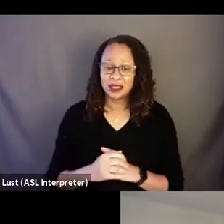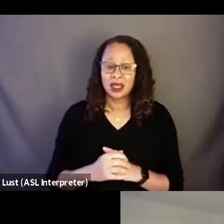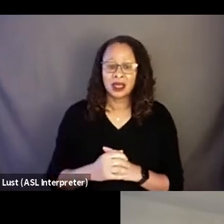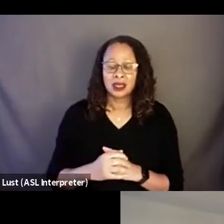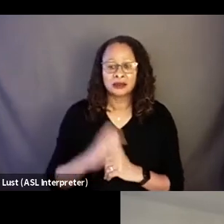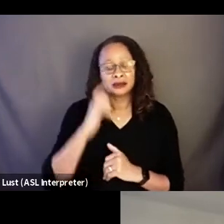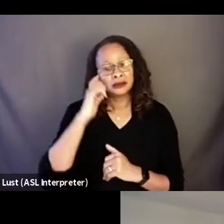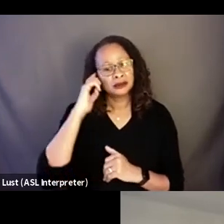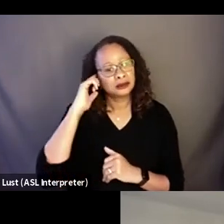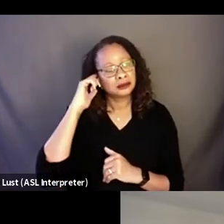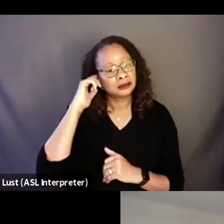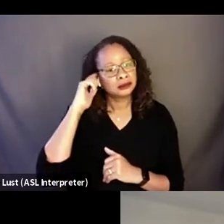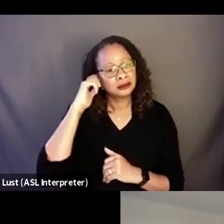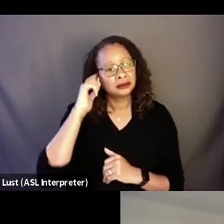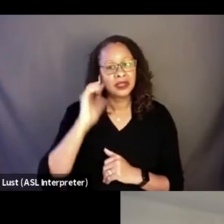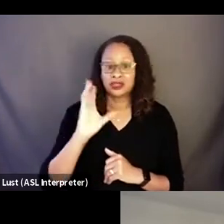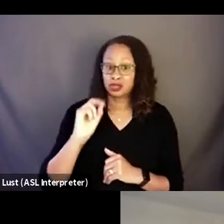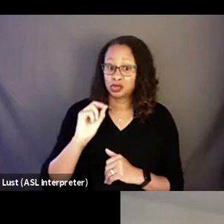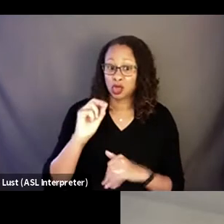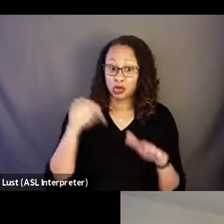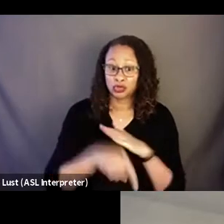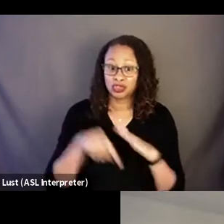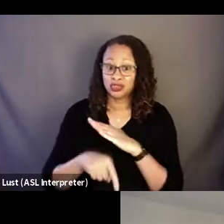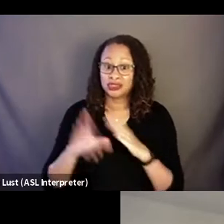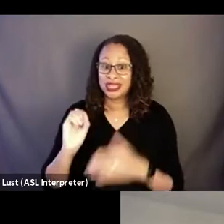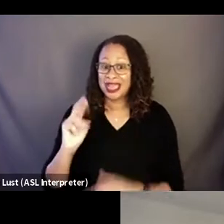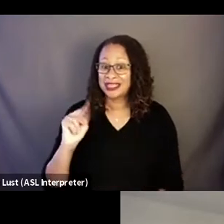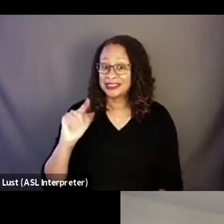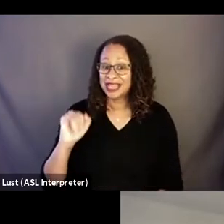There's been no genocide, anti-queer genocide like this since Hitler.